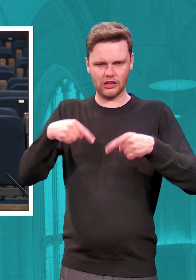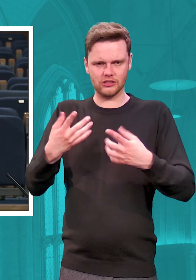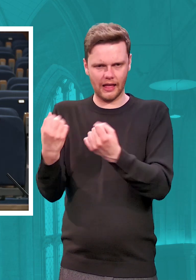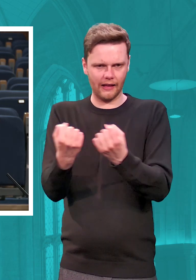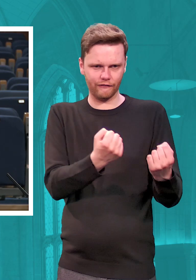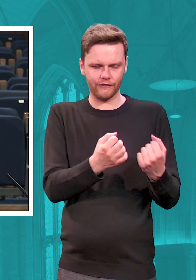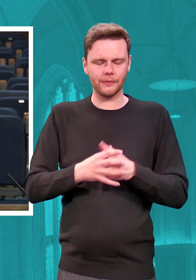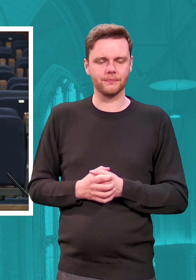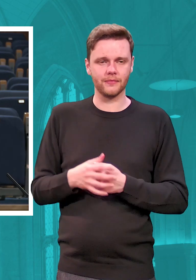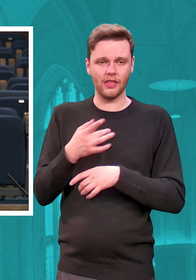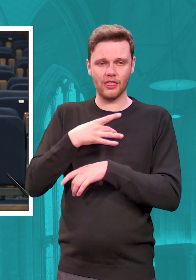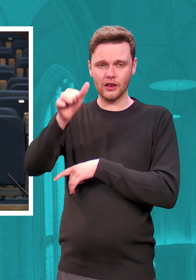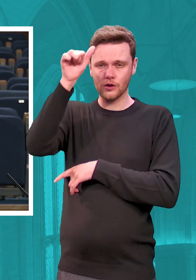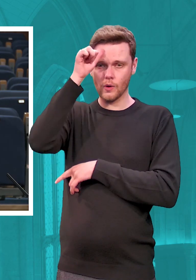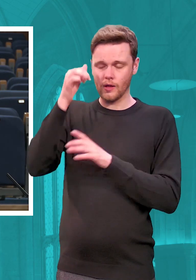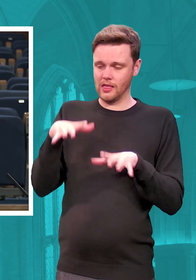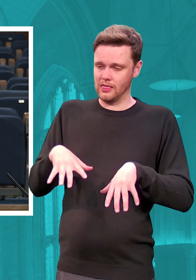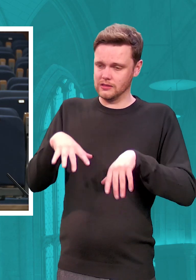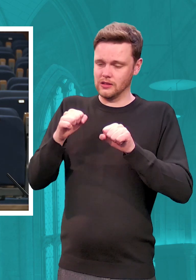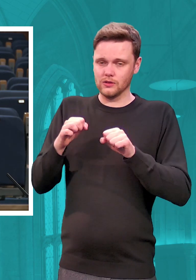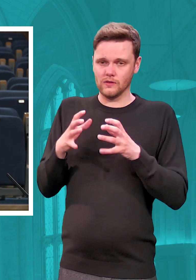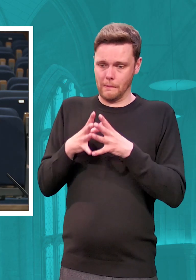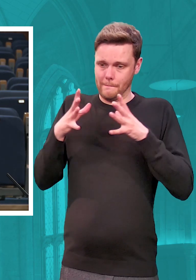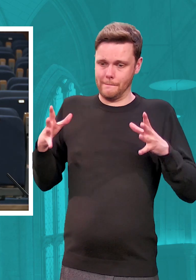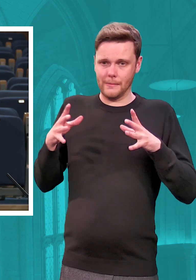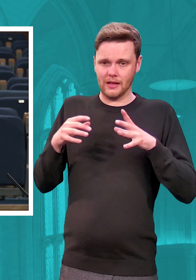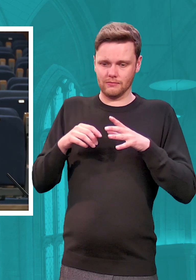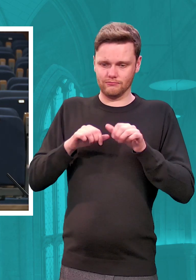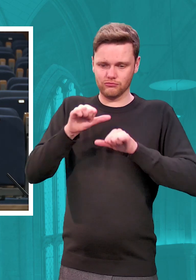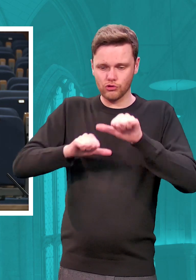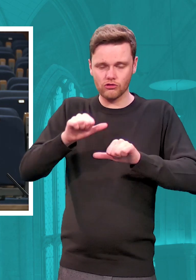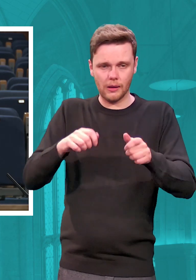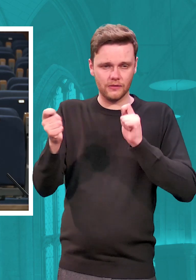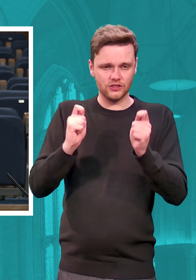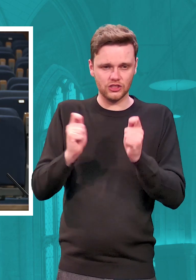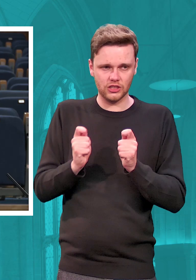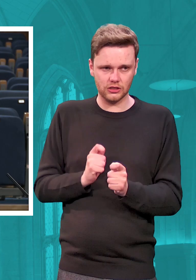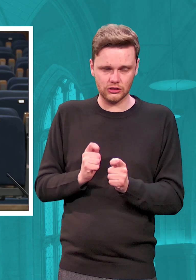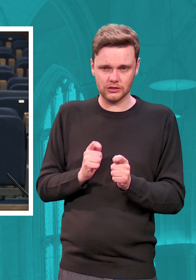they know that we are at the start of a significant programme of change which does bring with it uncertainty,